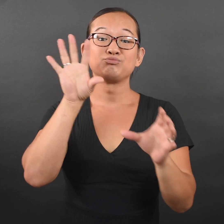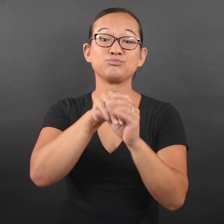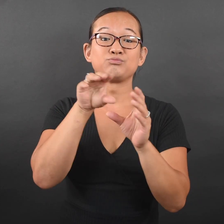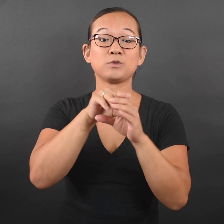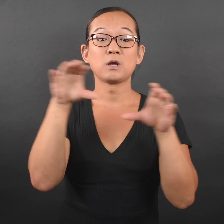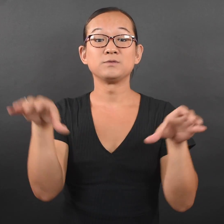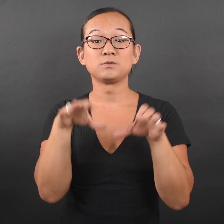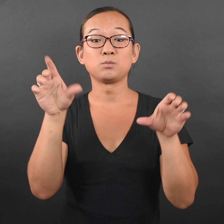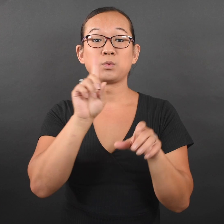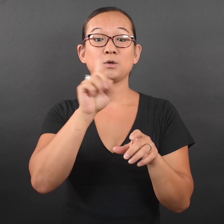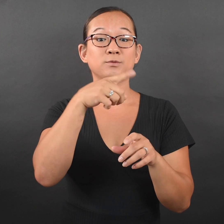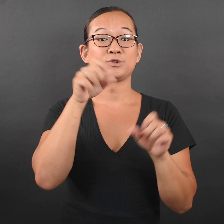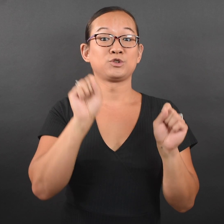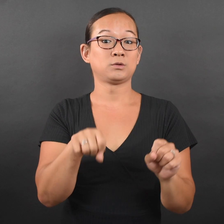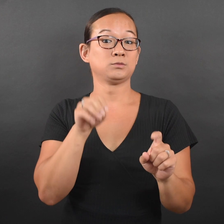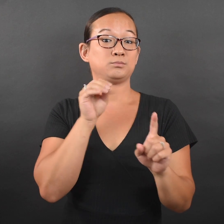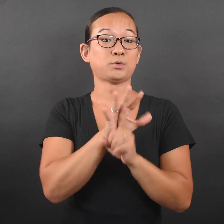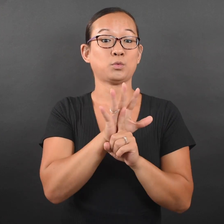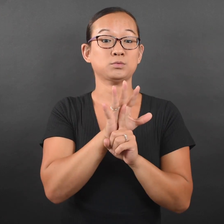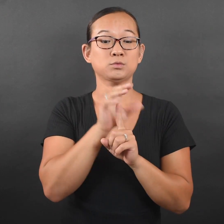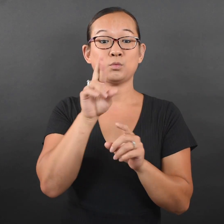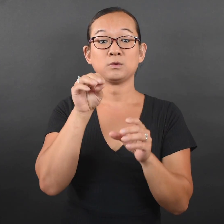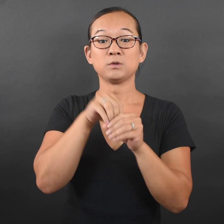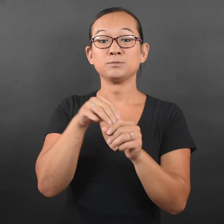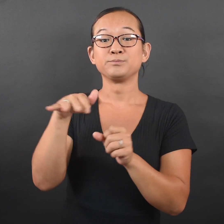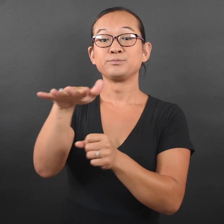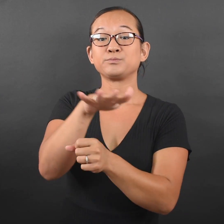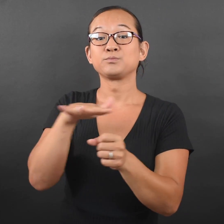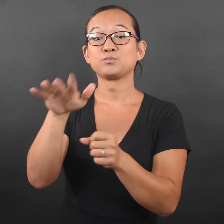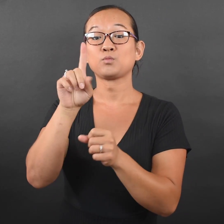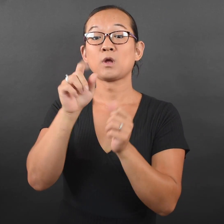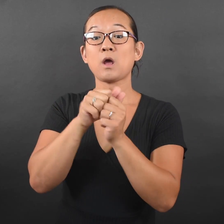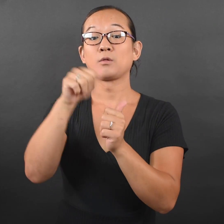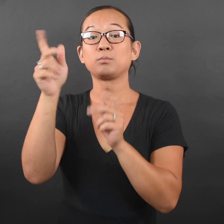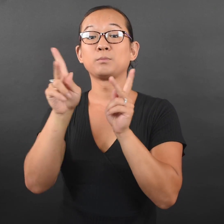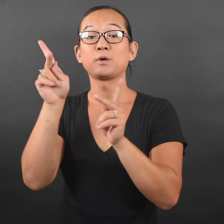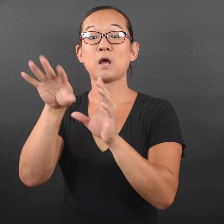kids participate in activities where they may be exposed, or in settings with others